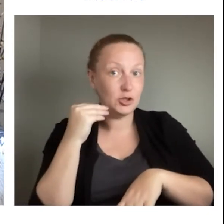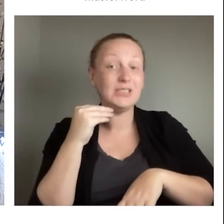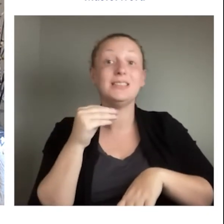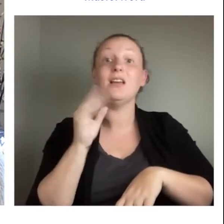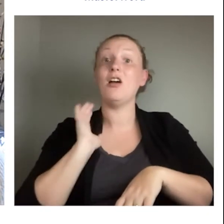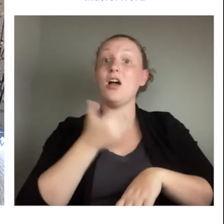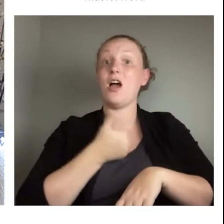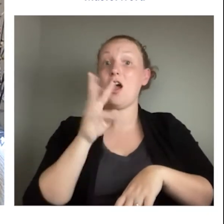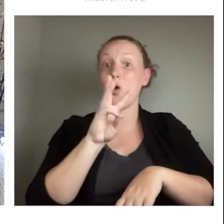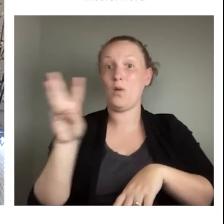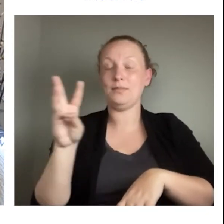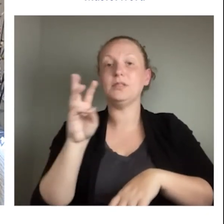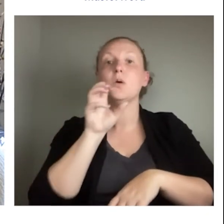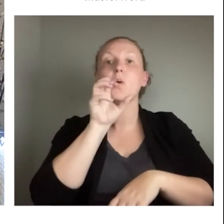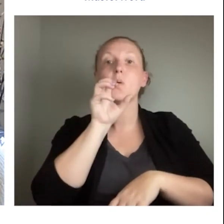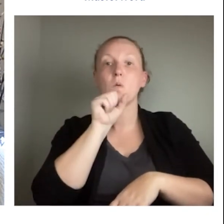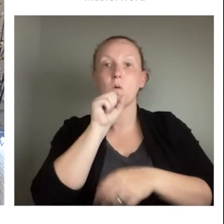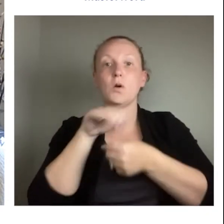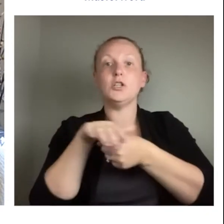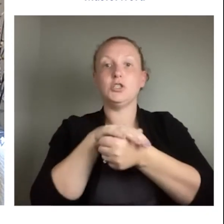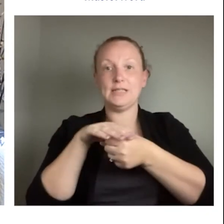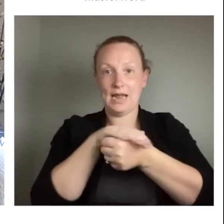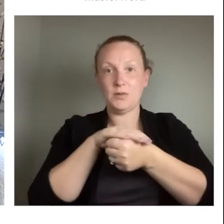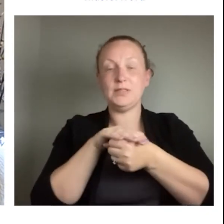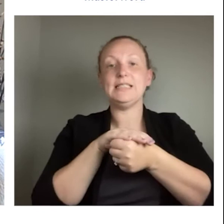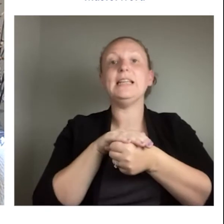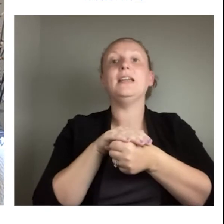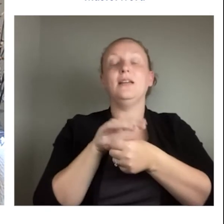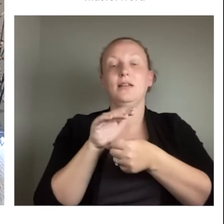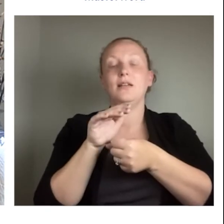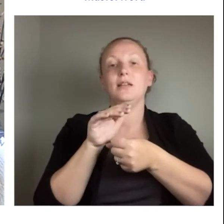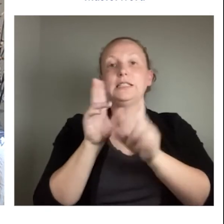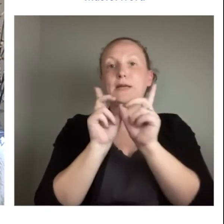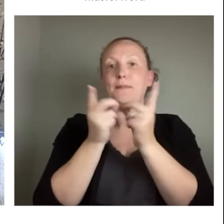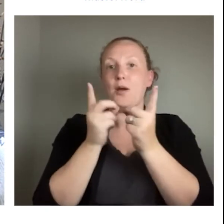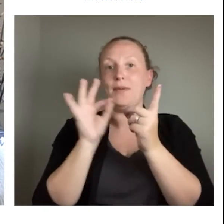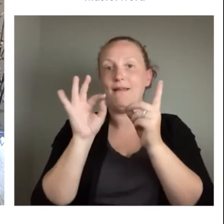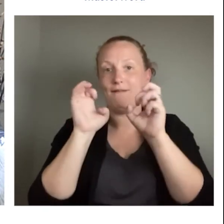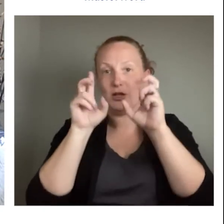Orange County Department of Education, OCDE dot US. Ah, it's going to be a two